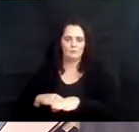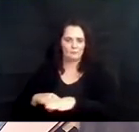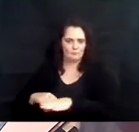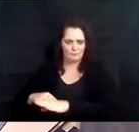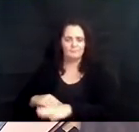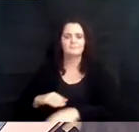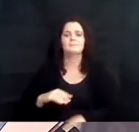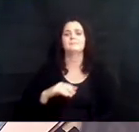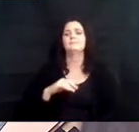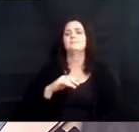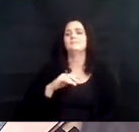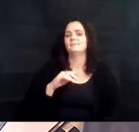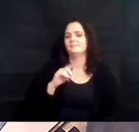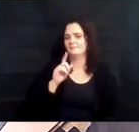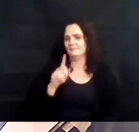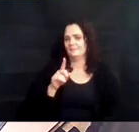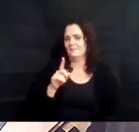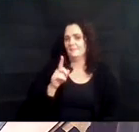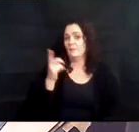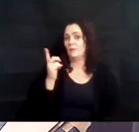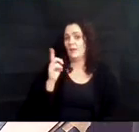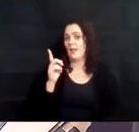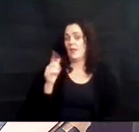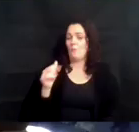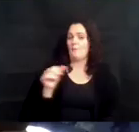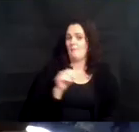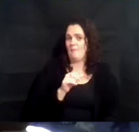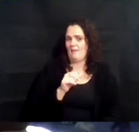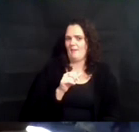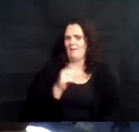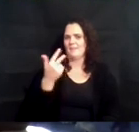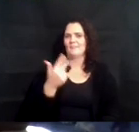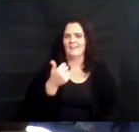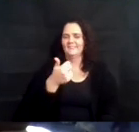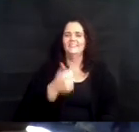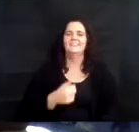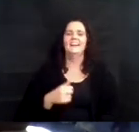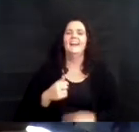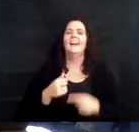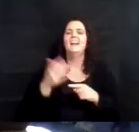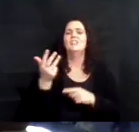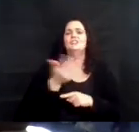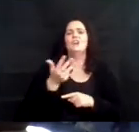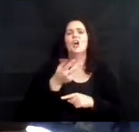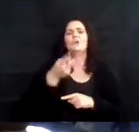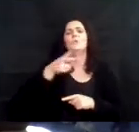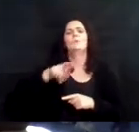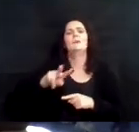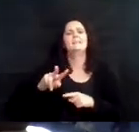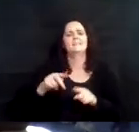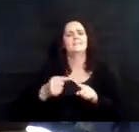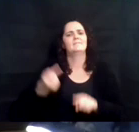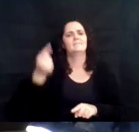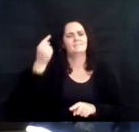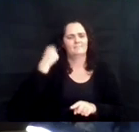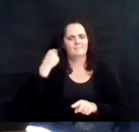let's switch back to the other camera, and talk a little bit about frame rate. Alright, in the 1920s the standard frame rate for